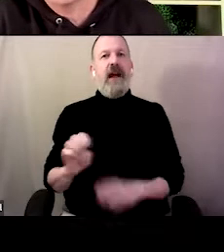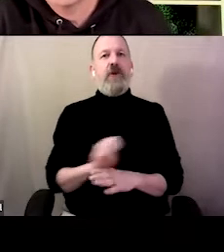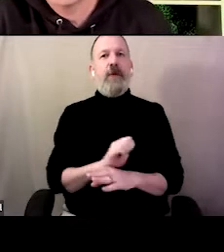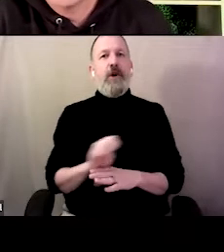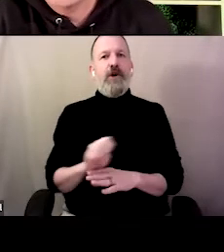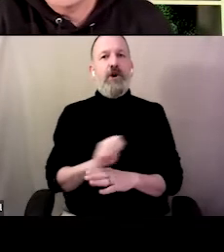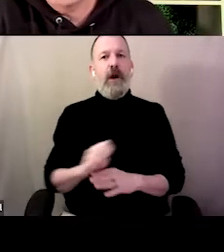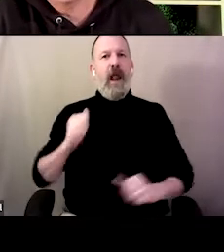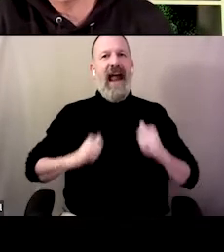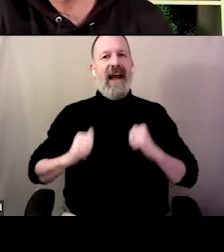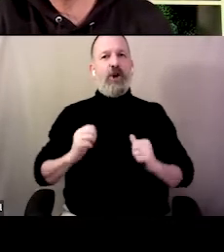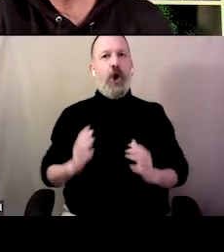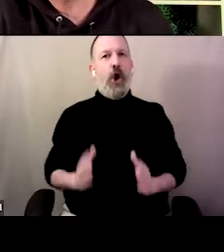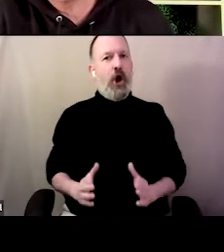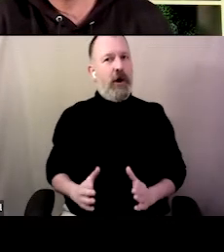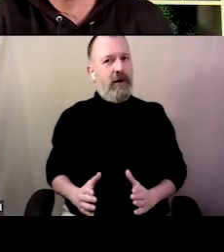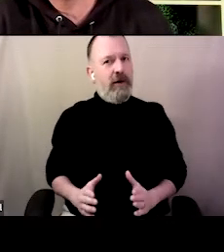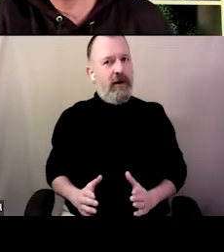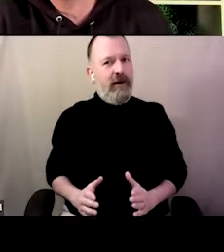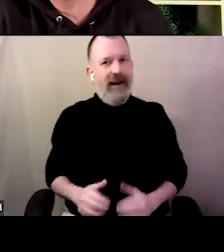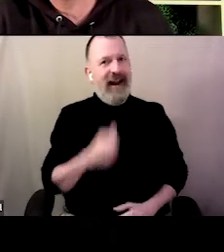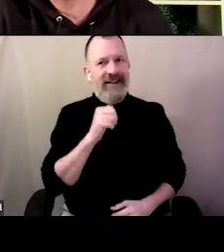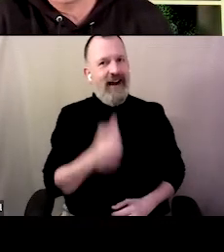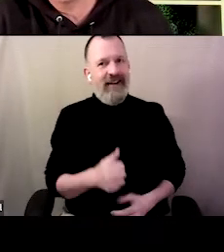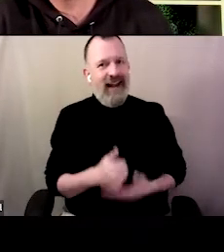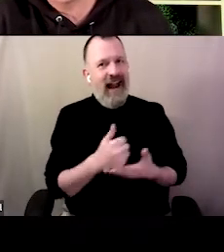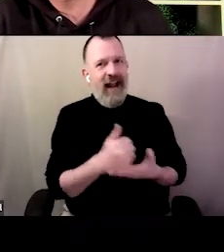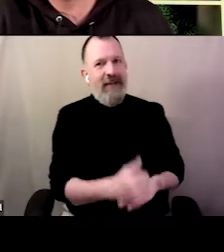CalebBarlow: It doesn't do them any good to draw the attention of